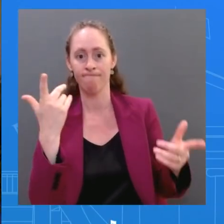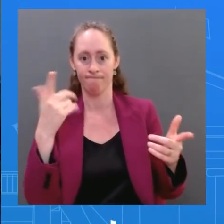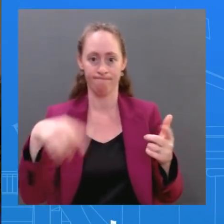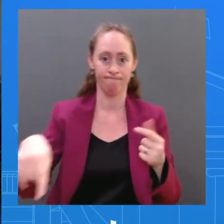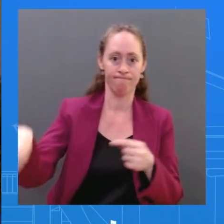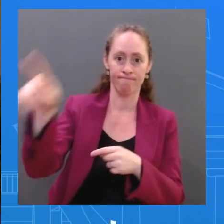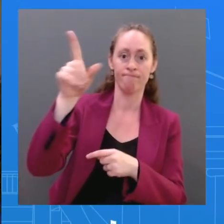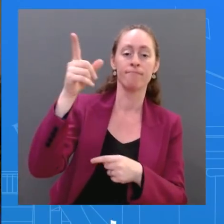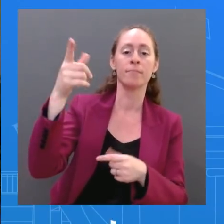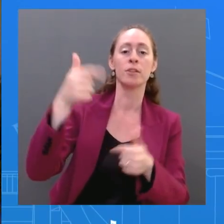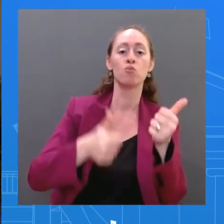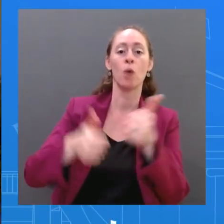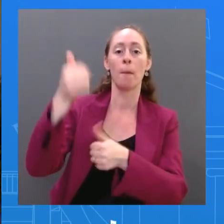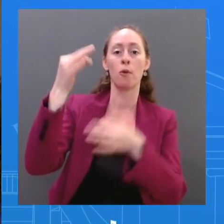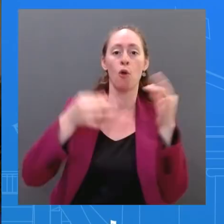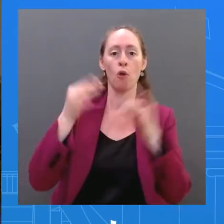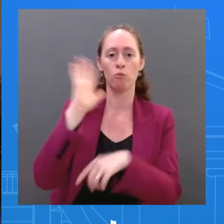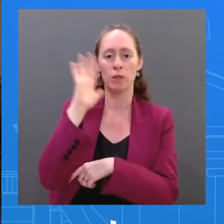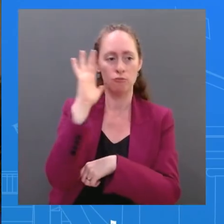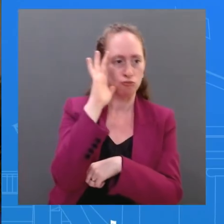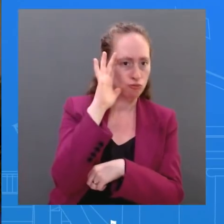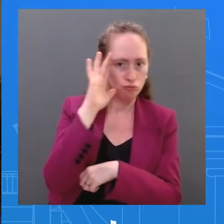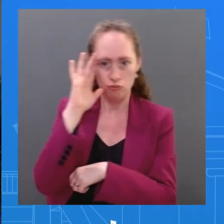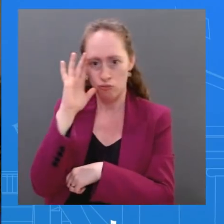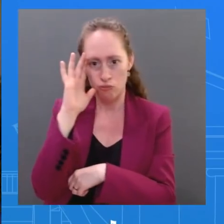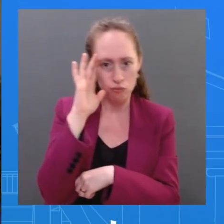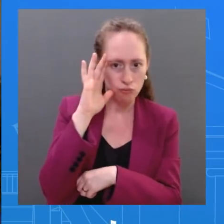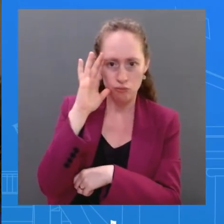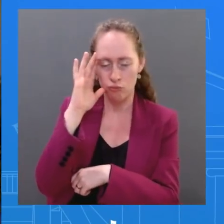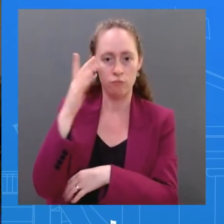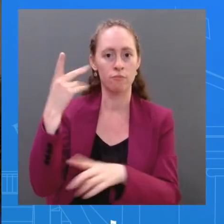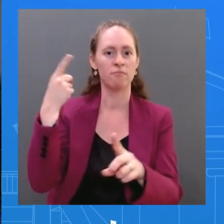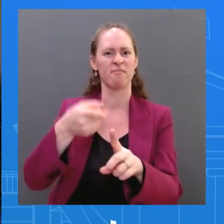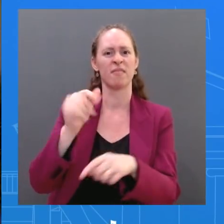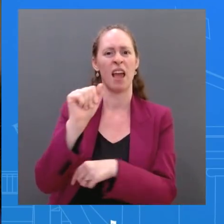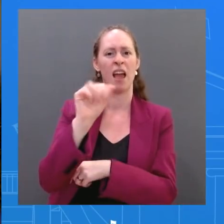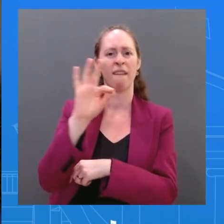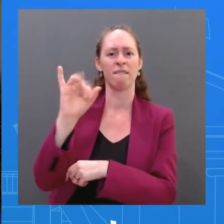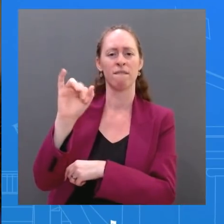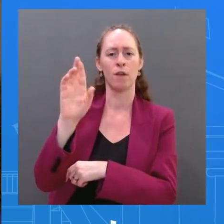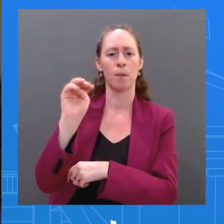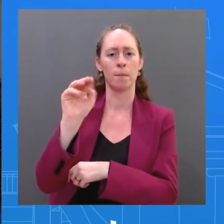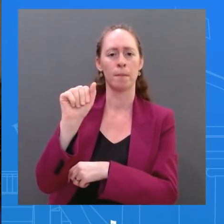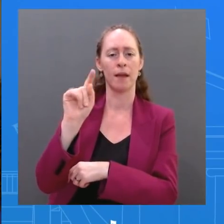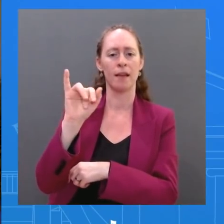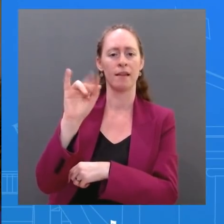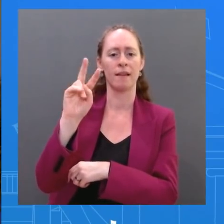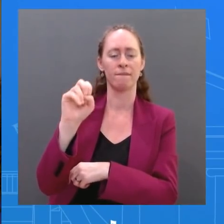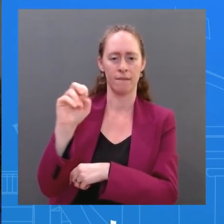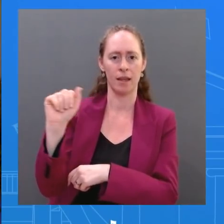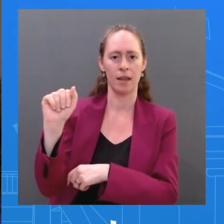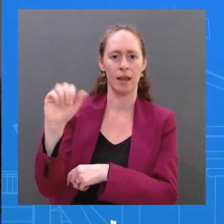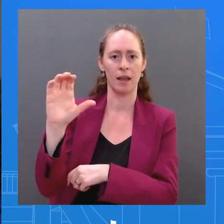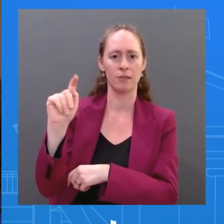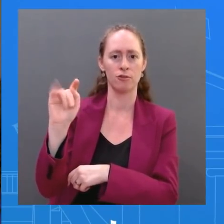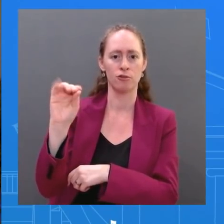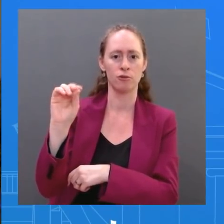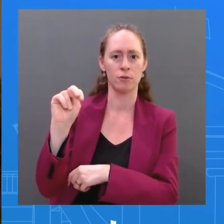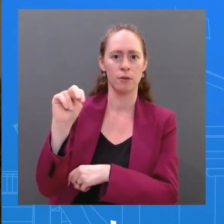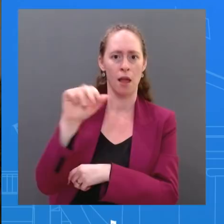And there is a thought that it could be overturned with the way this Court has been overturning longstanding action cases.